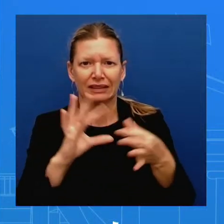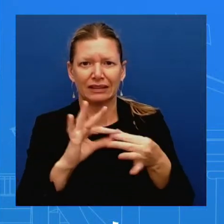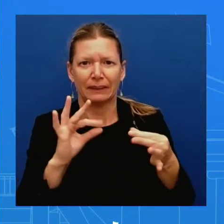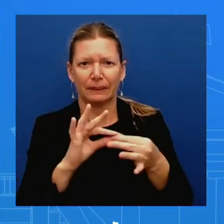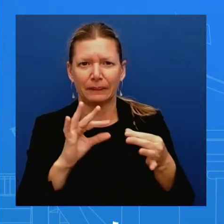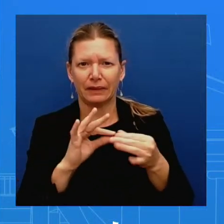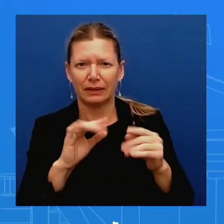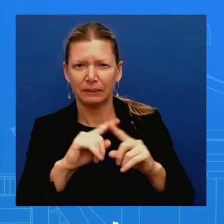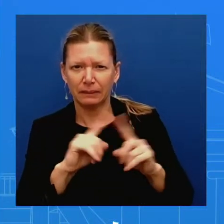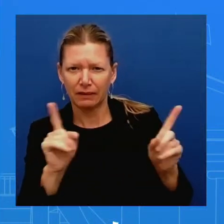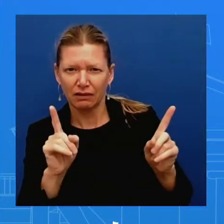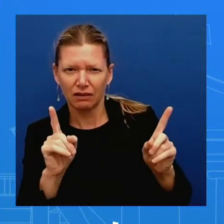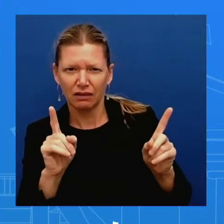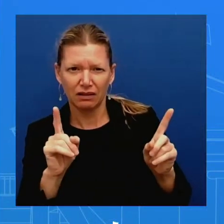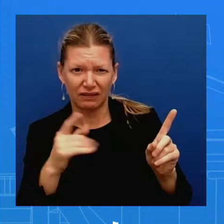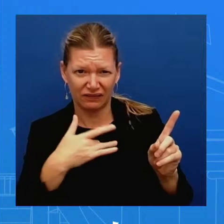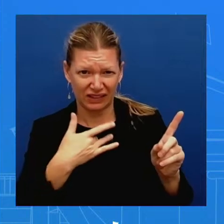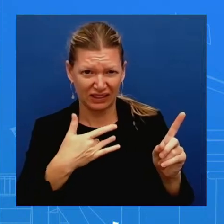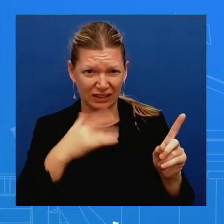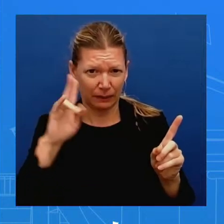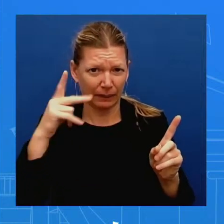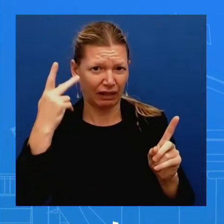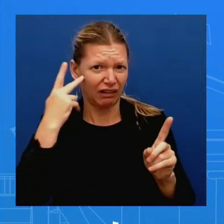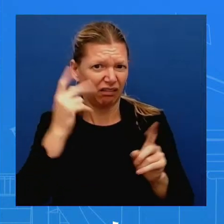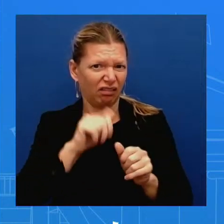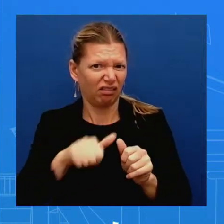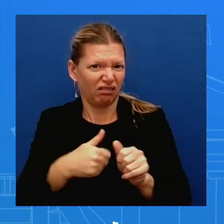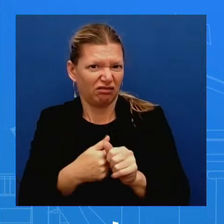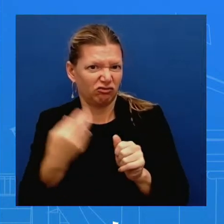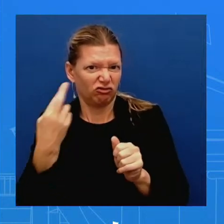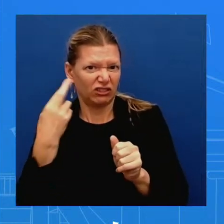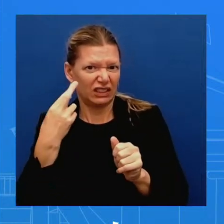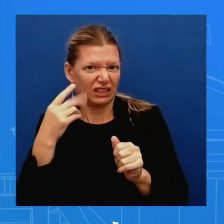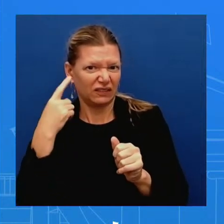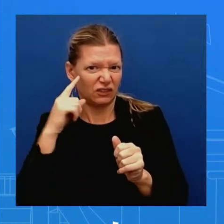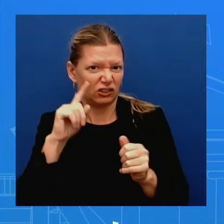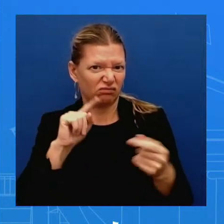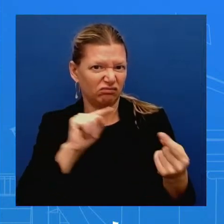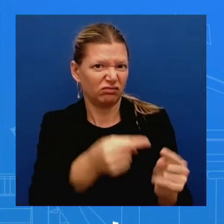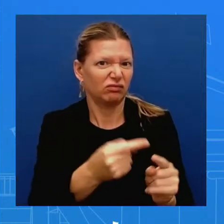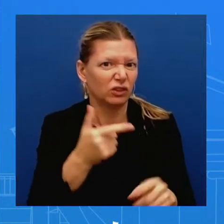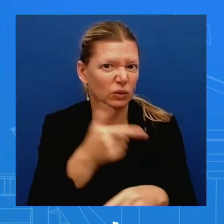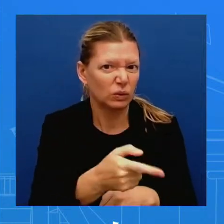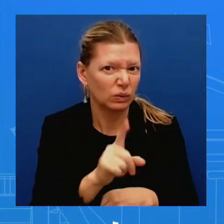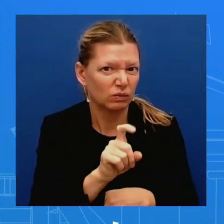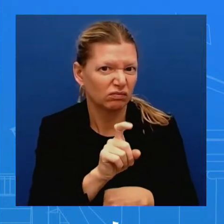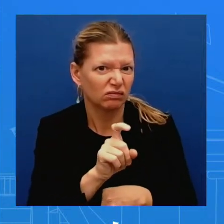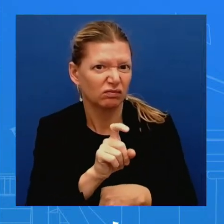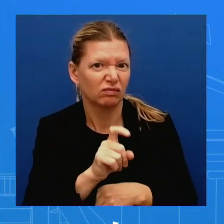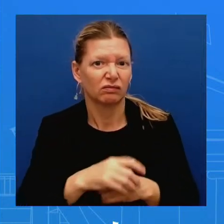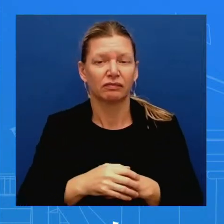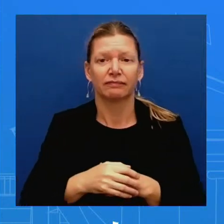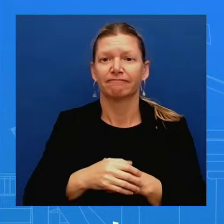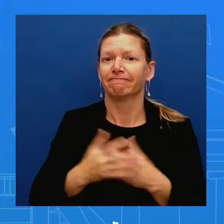Ms. Jean-Pierre: So, don't want to go beyond what I said here at the -- at the lectern yesterday. Obviously, we wish -- we wish him a speedy recovery.